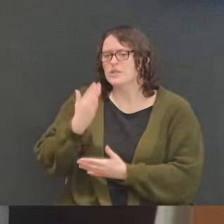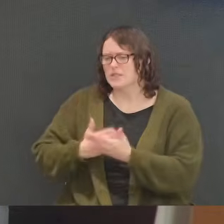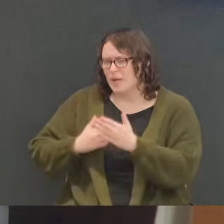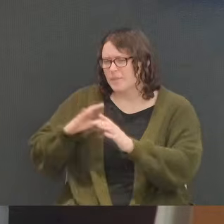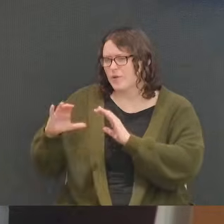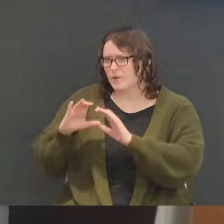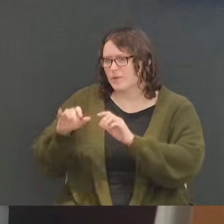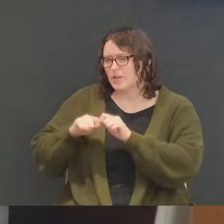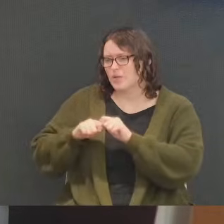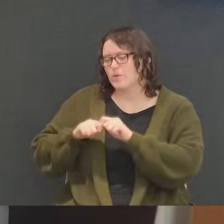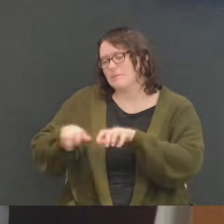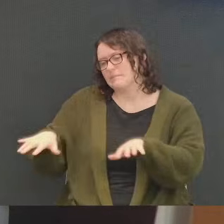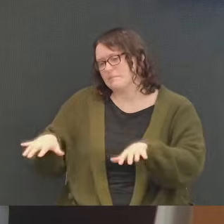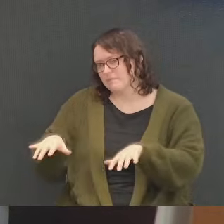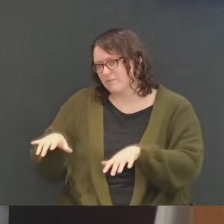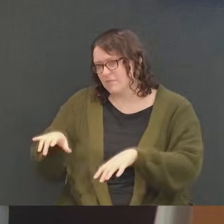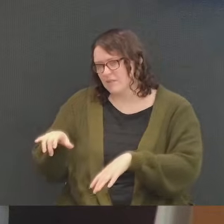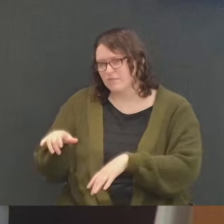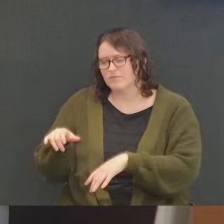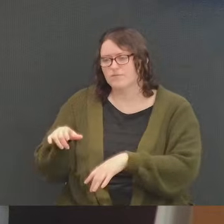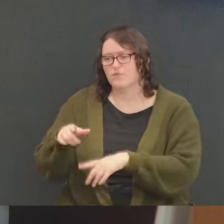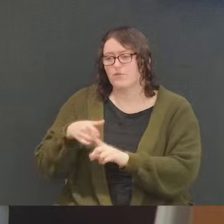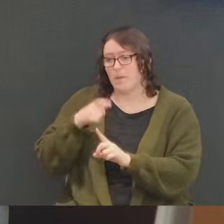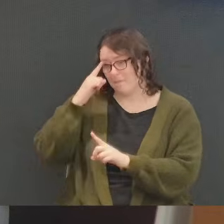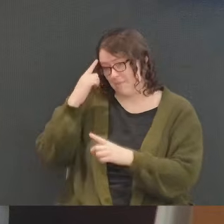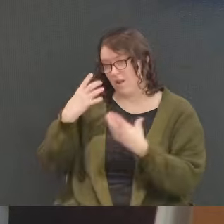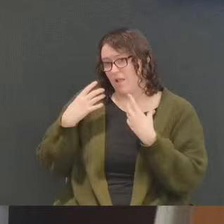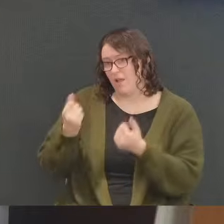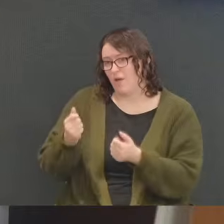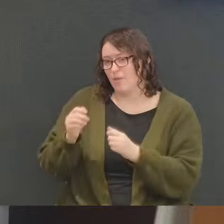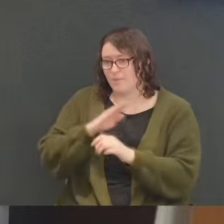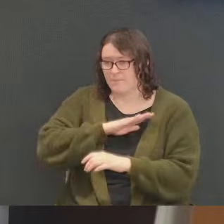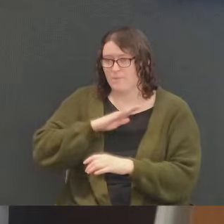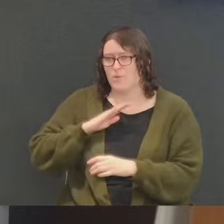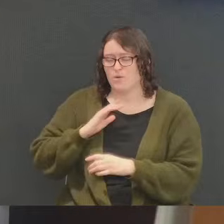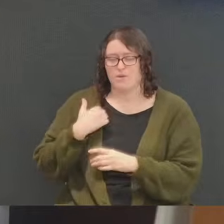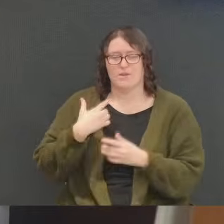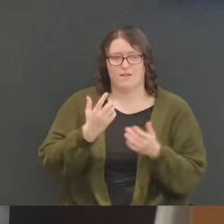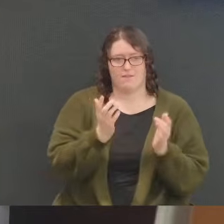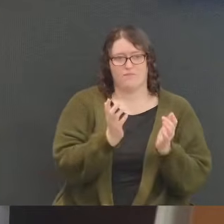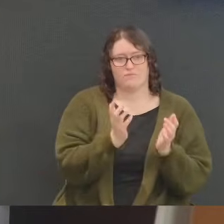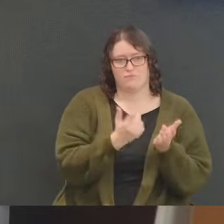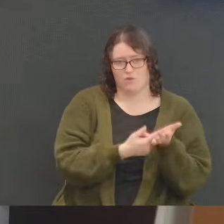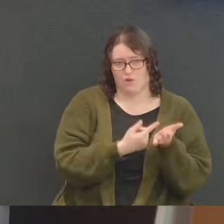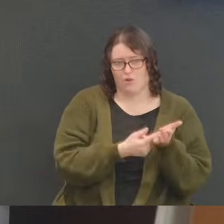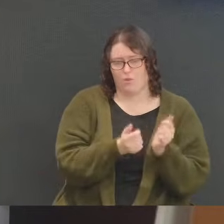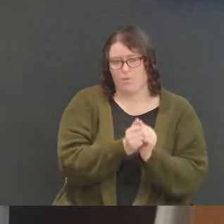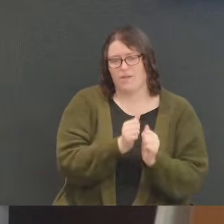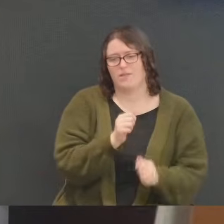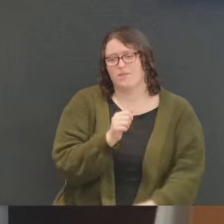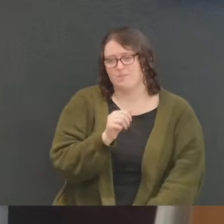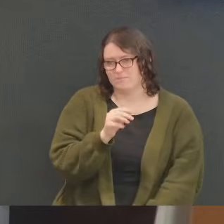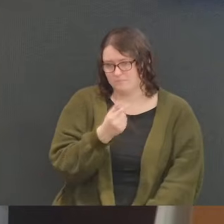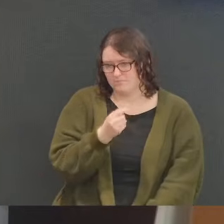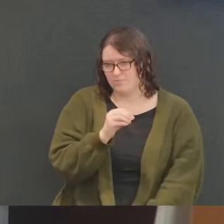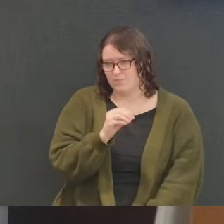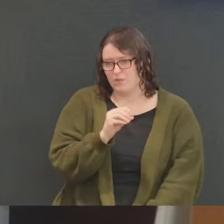to various organizations from the mental health board. I've talked with Miss Godfrey about it as